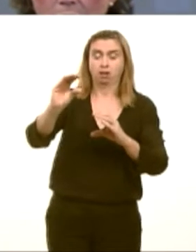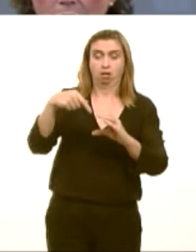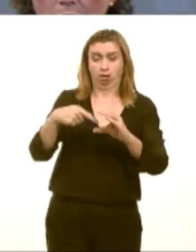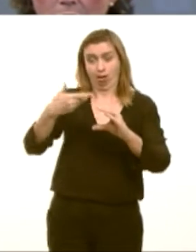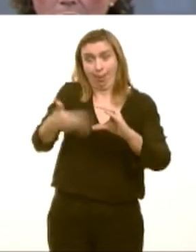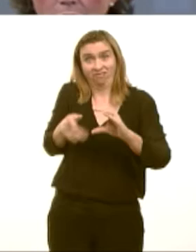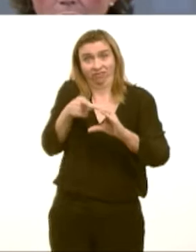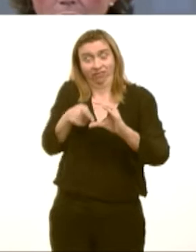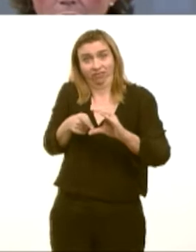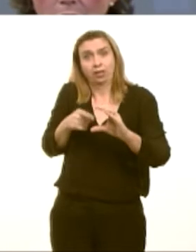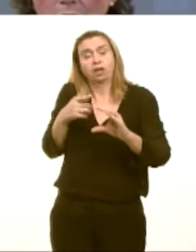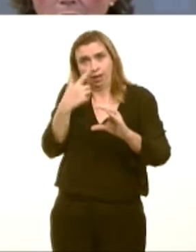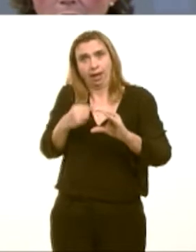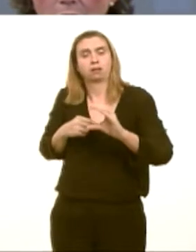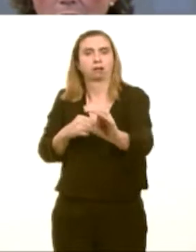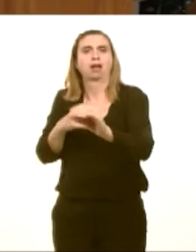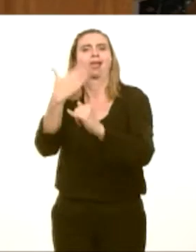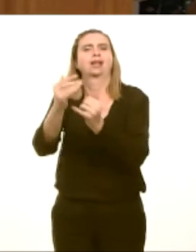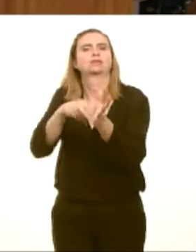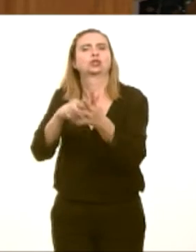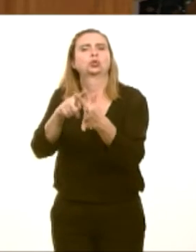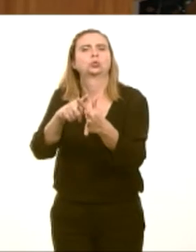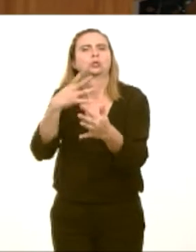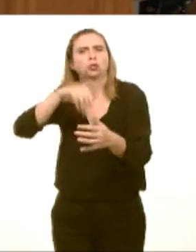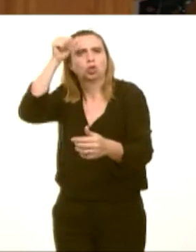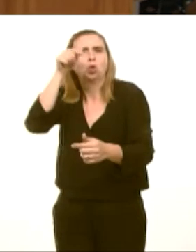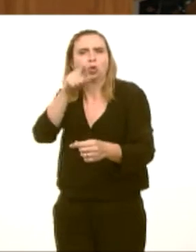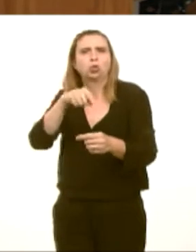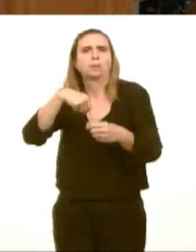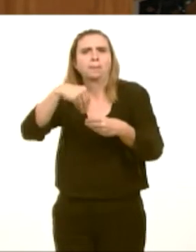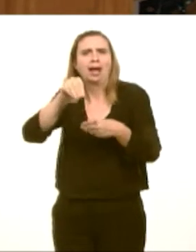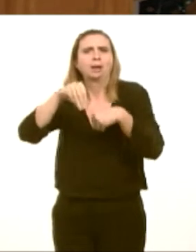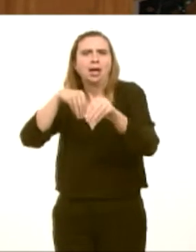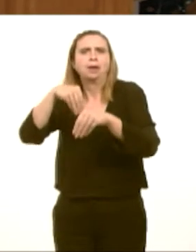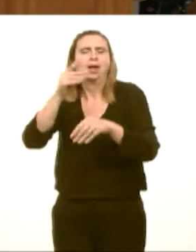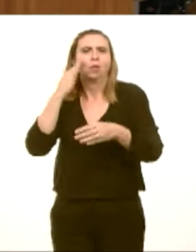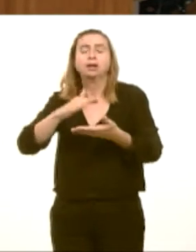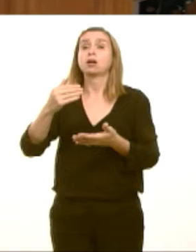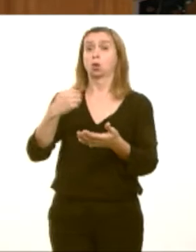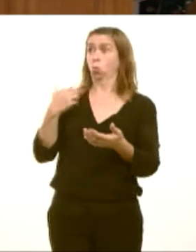end date when youíll be able to do that? Carwyn Jones: Well, we will look to pay as much as we can on 1 December and to pay as